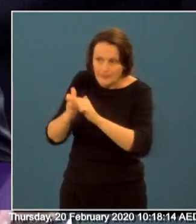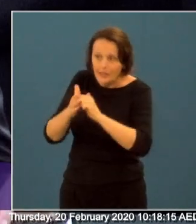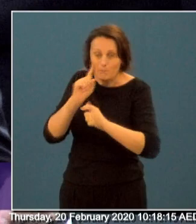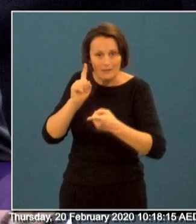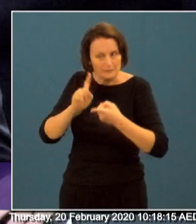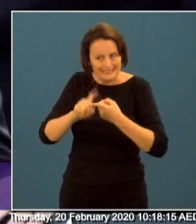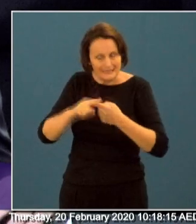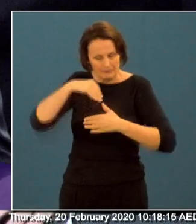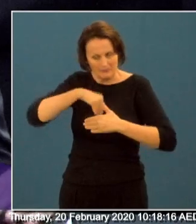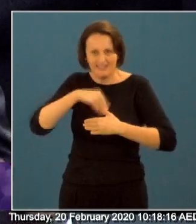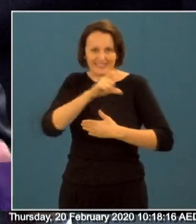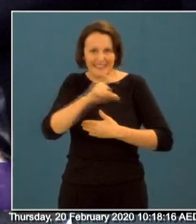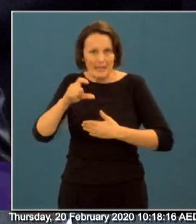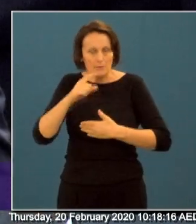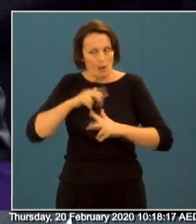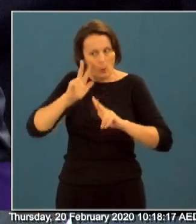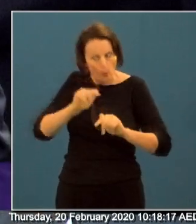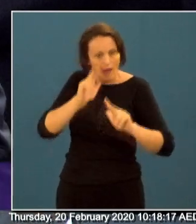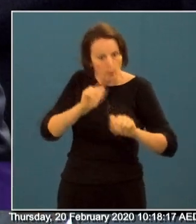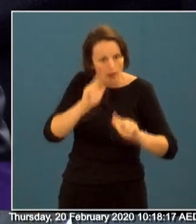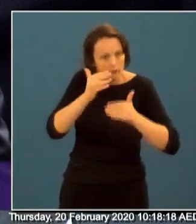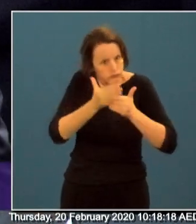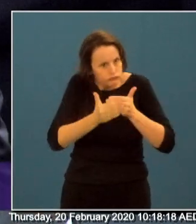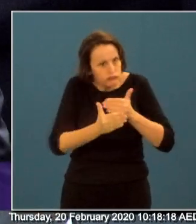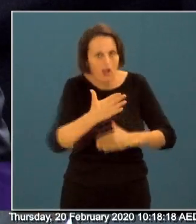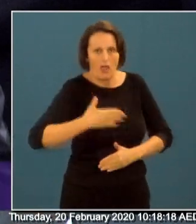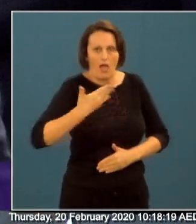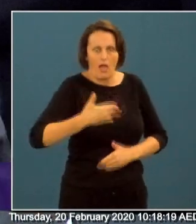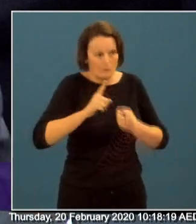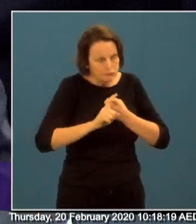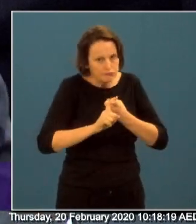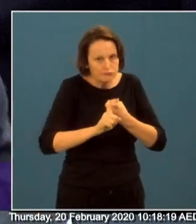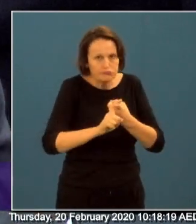So the business of bringing the various modalities of care